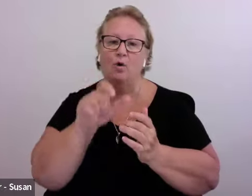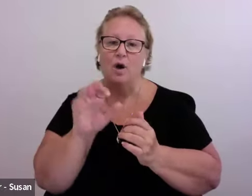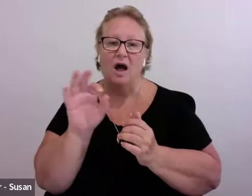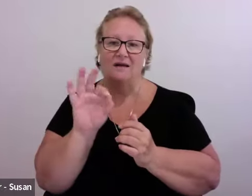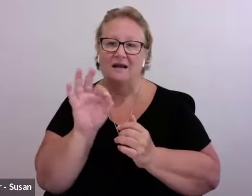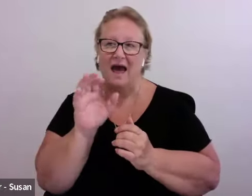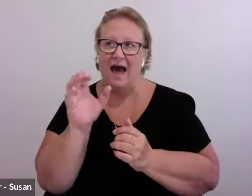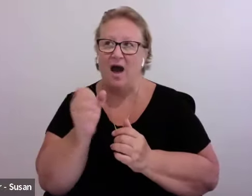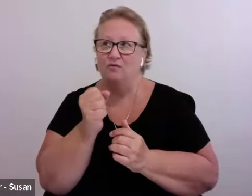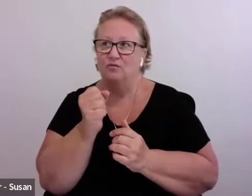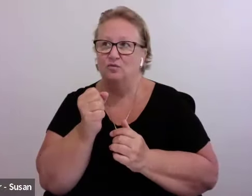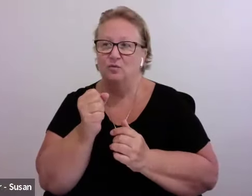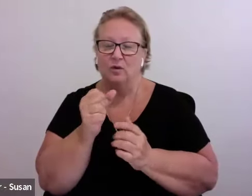the form to acknowledge this? I think it's really important